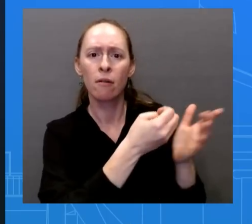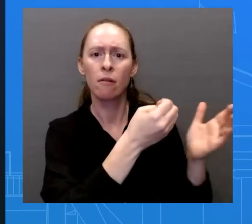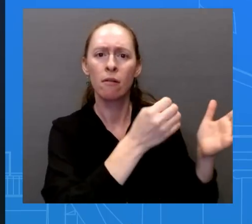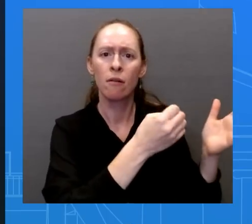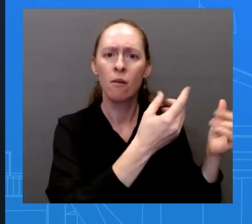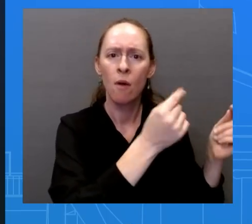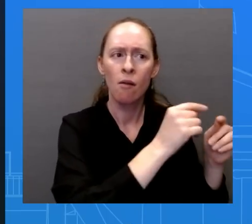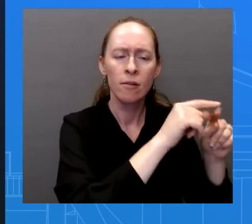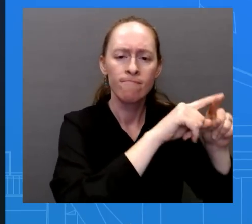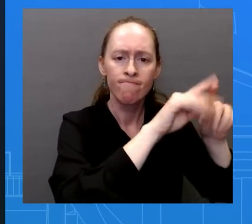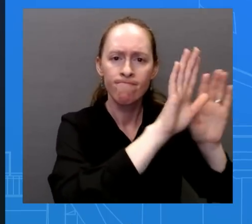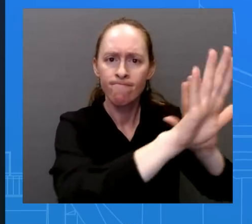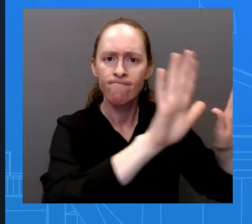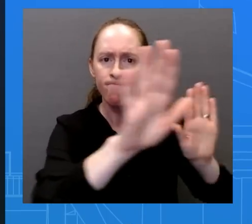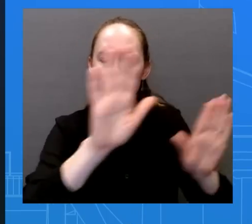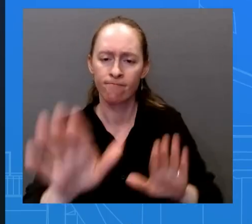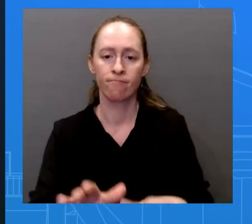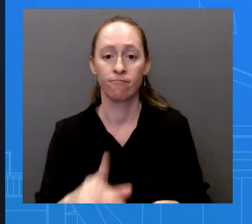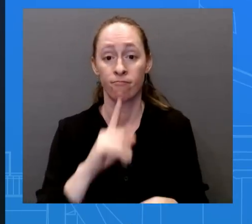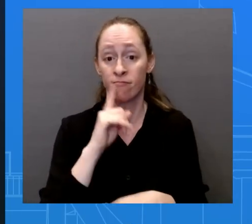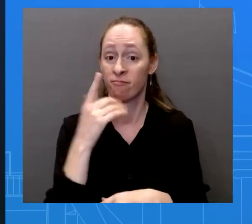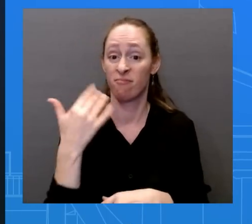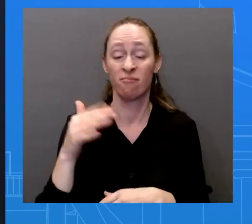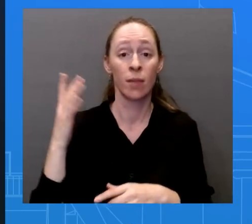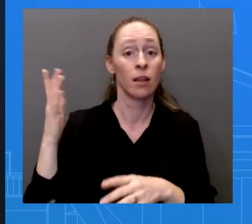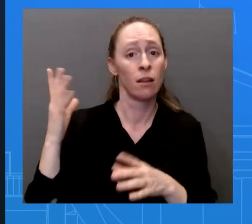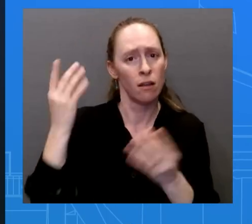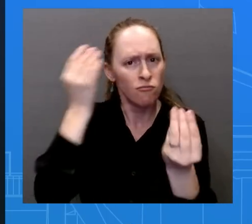And so -- but we believe we are in a stronger position